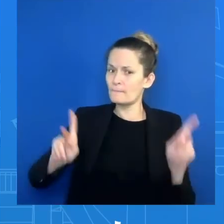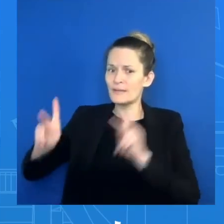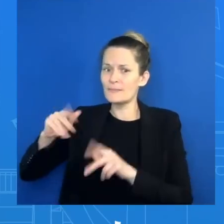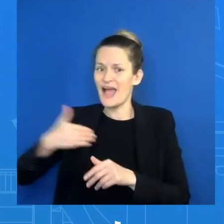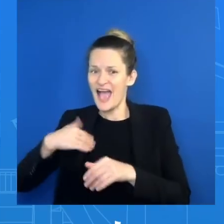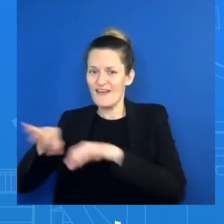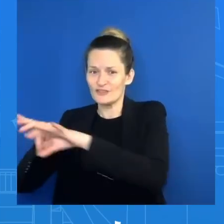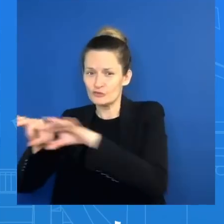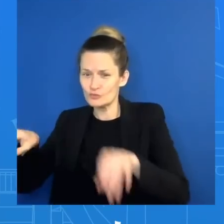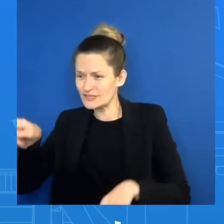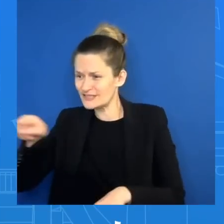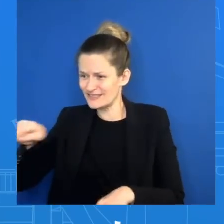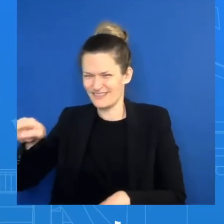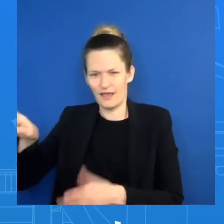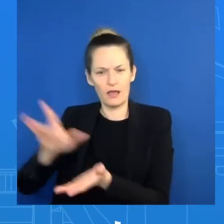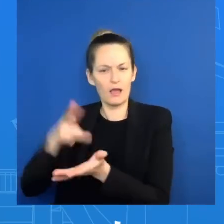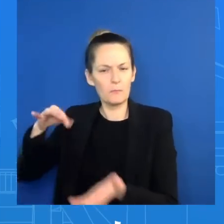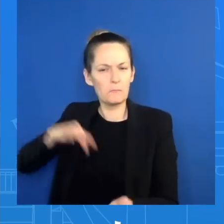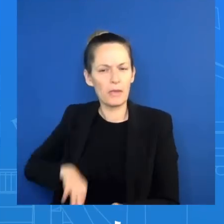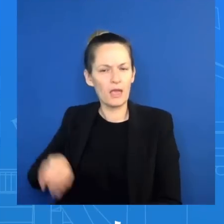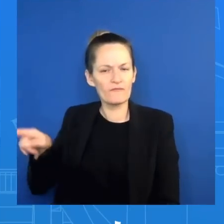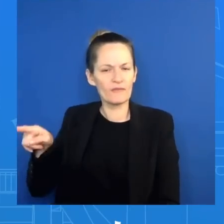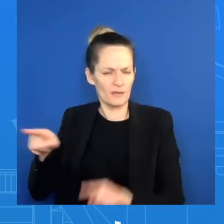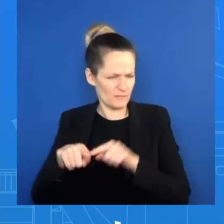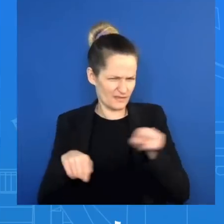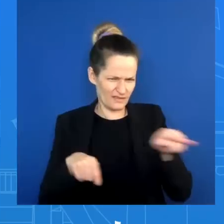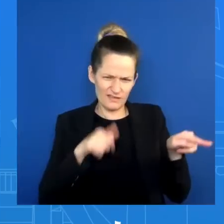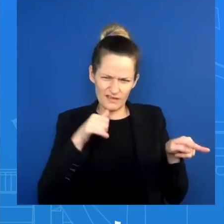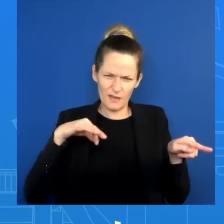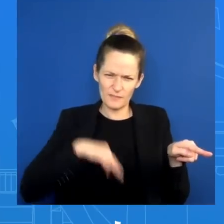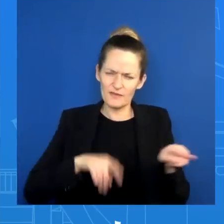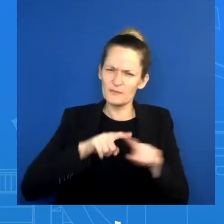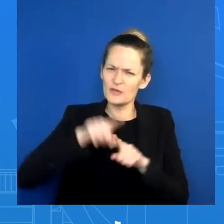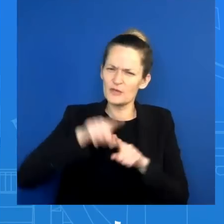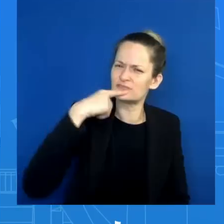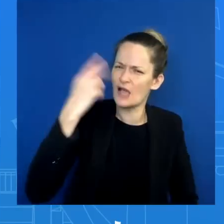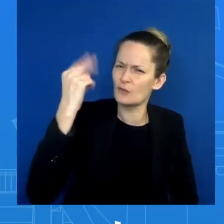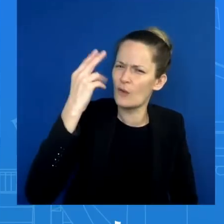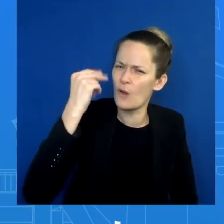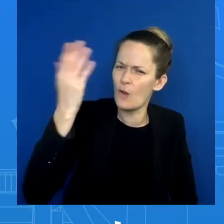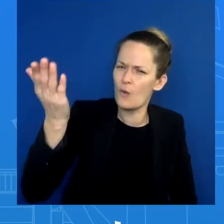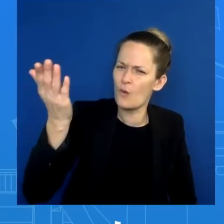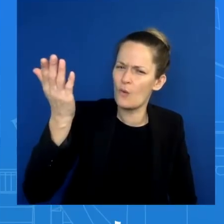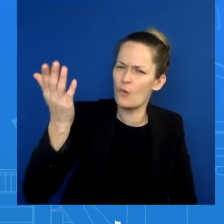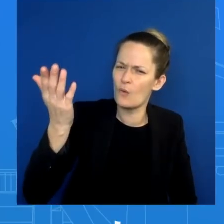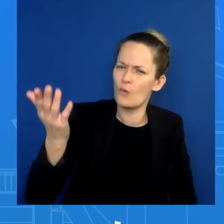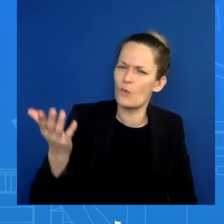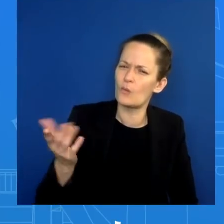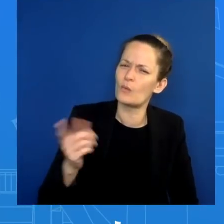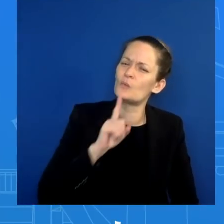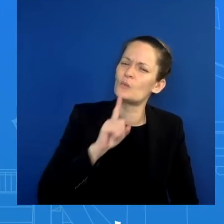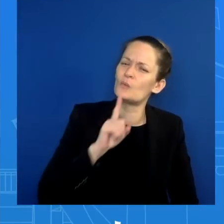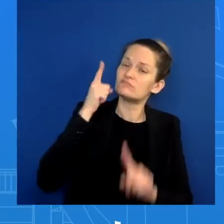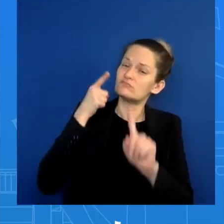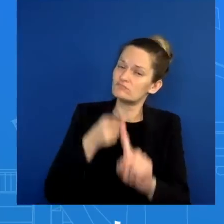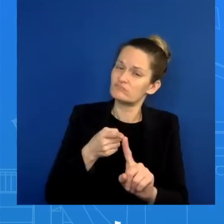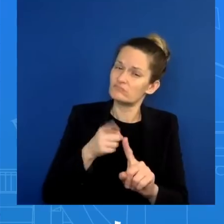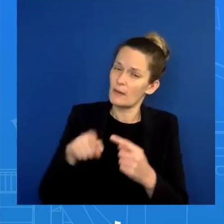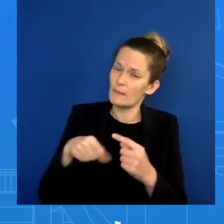that this is about getting people to vote ahead of the midterms and that the real national emergency is Democrats in a midterm election. Ms. Jean-Pierre: Well, I mean,